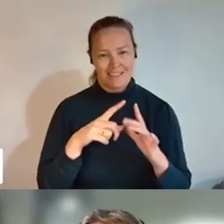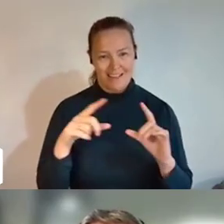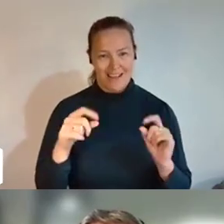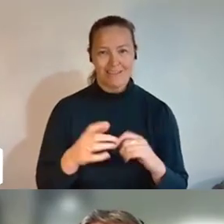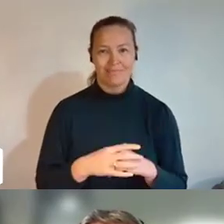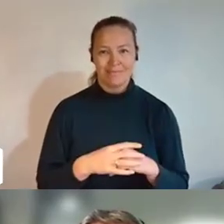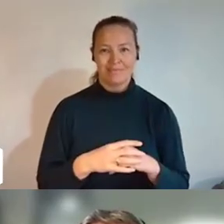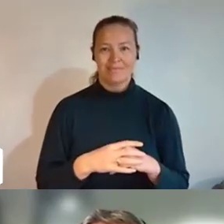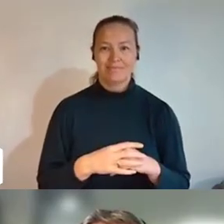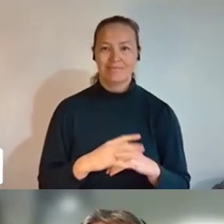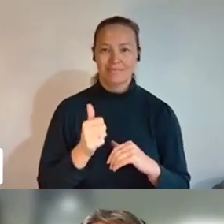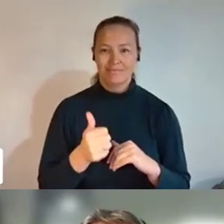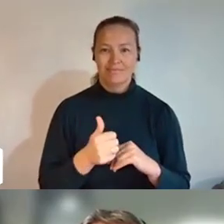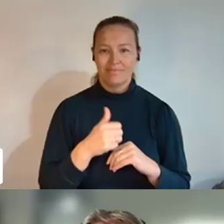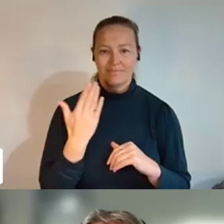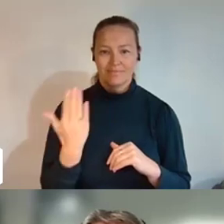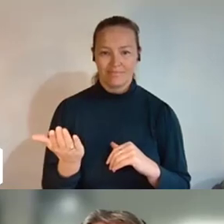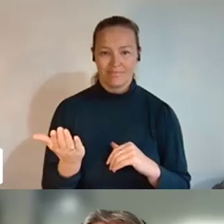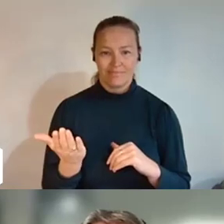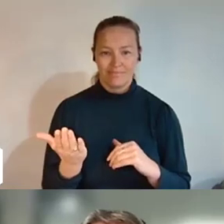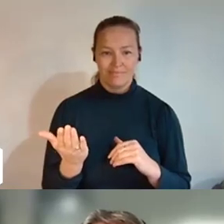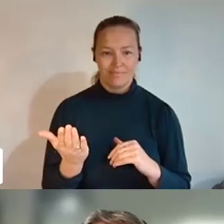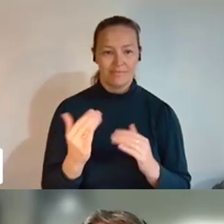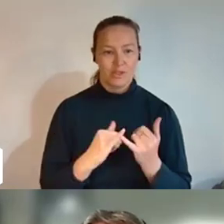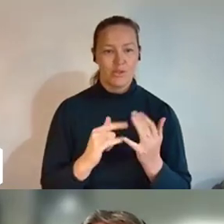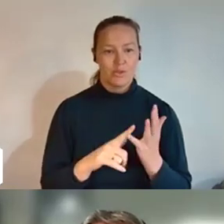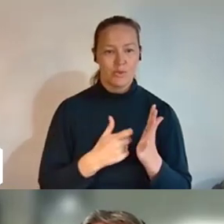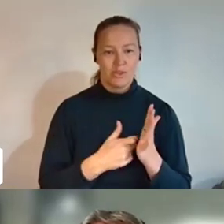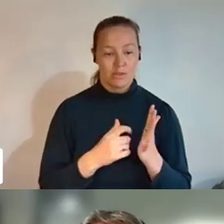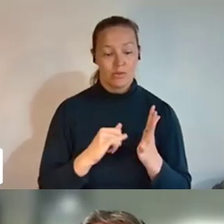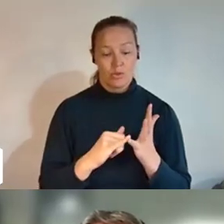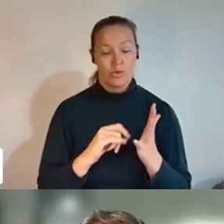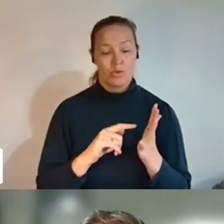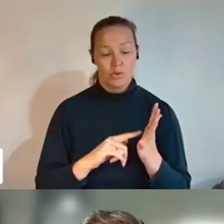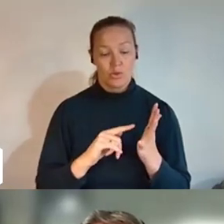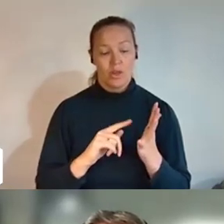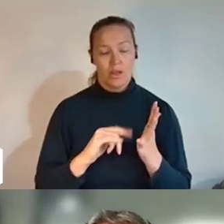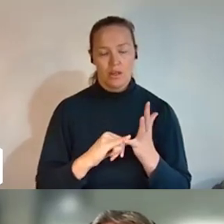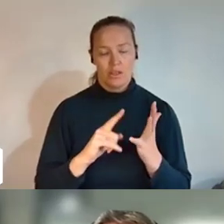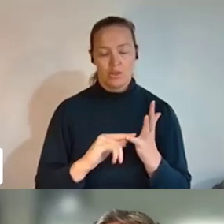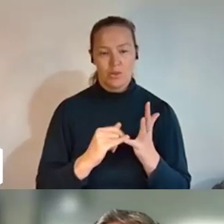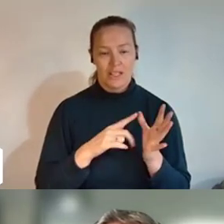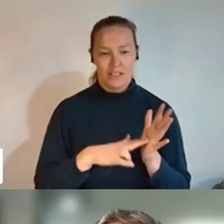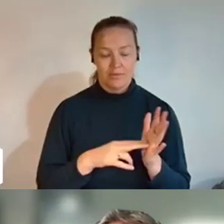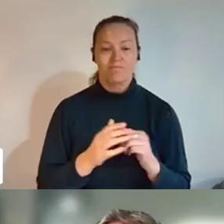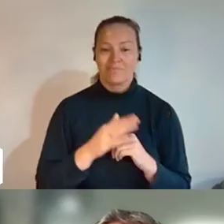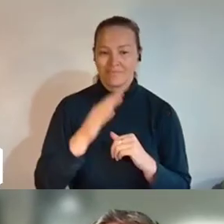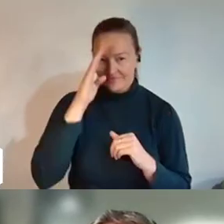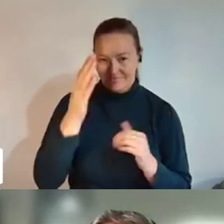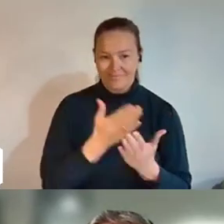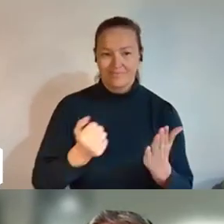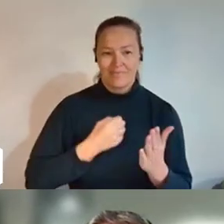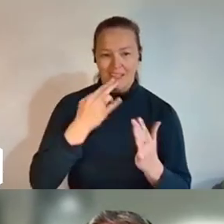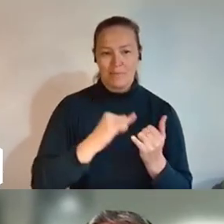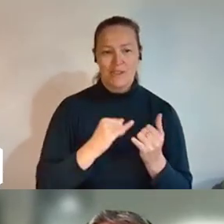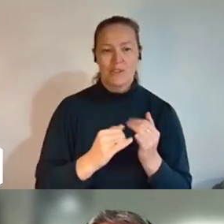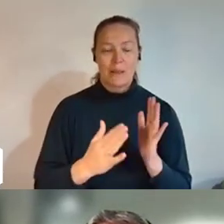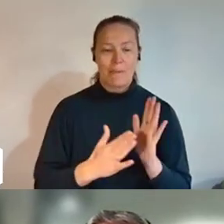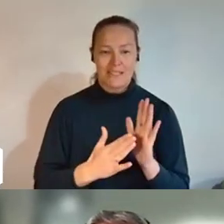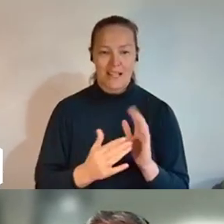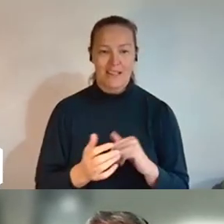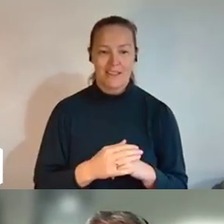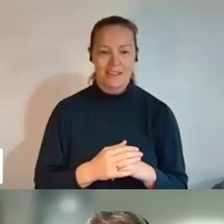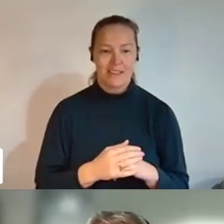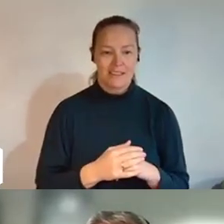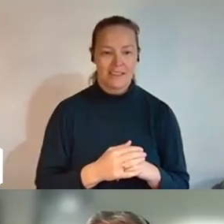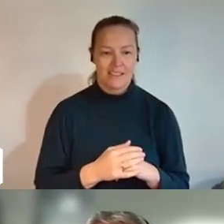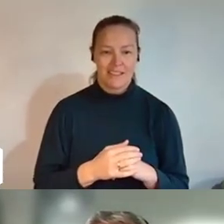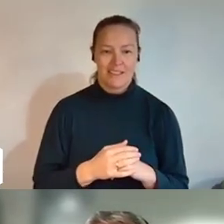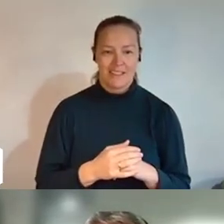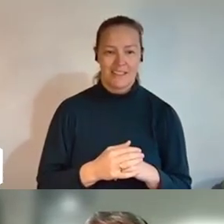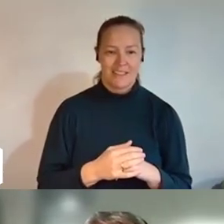learn. And can we go to you, Susan. Tēnā koe, ko Susan Martell ahau. Ngā mihi in particular